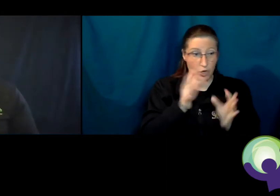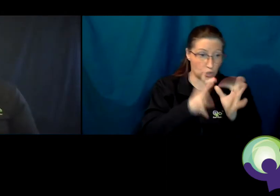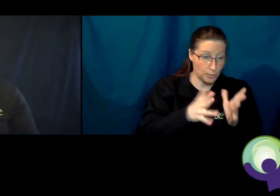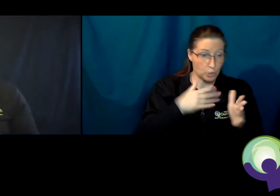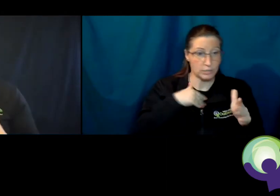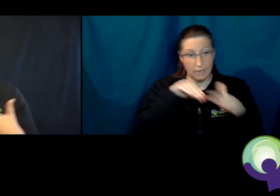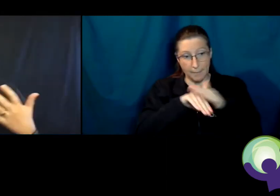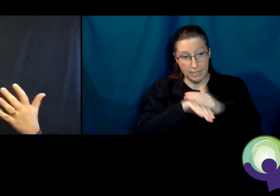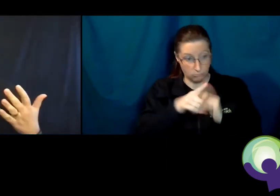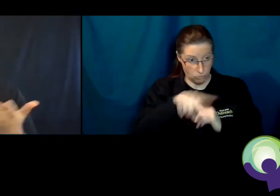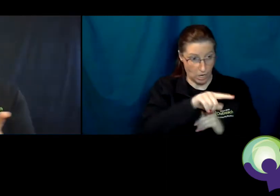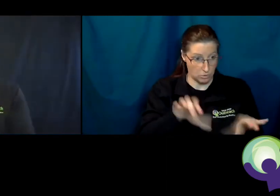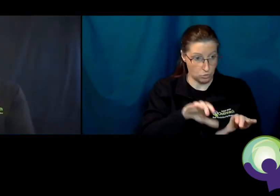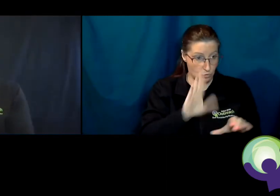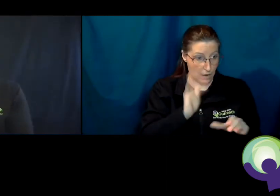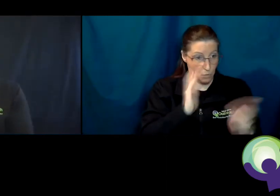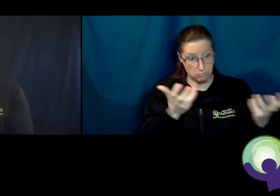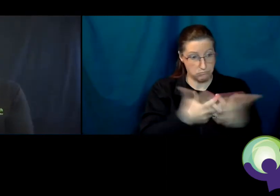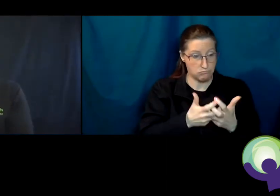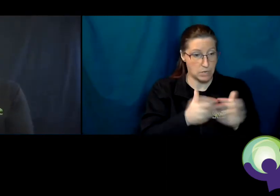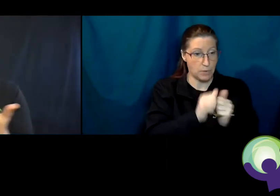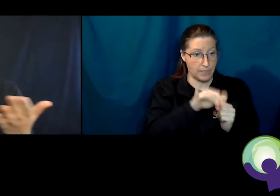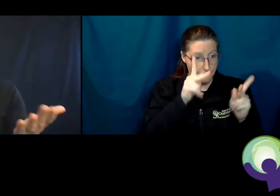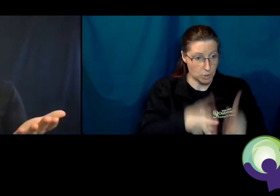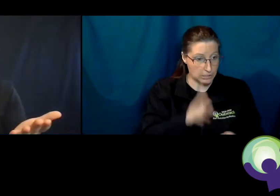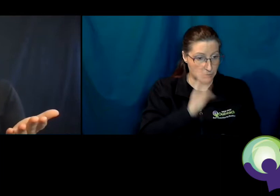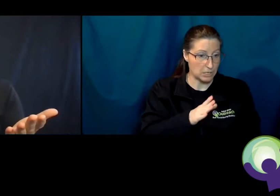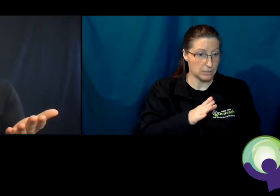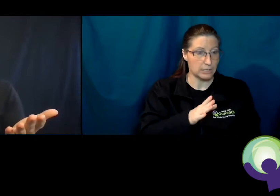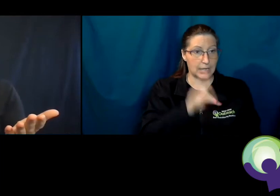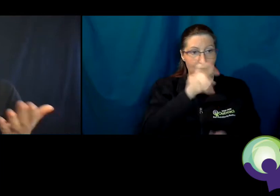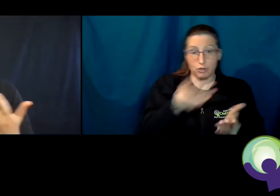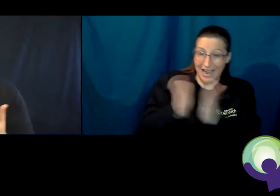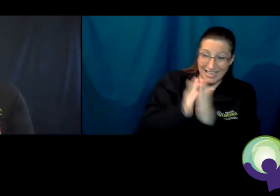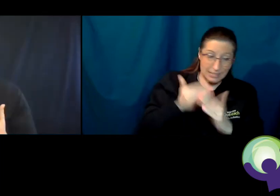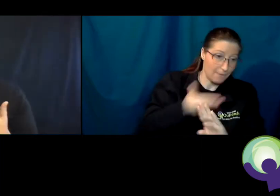you guys do work with the individual on do they have to ask for it ahead of time do you